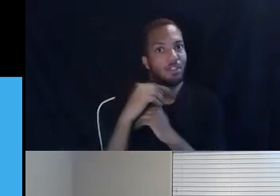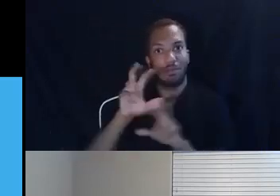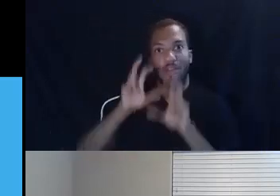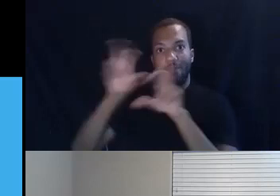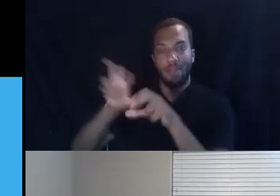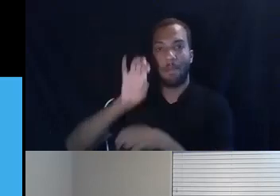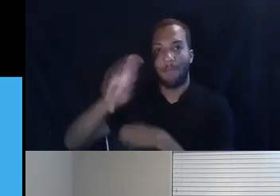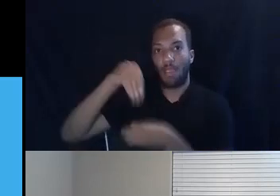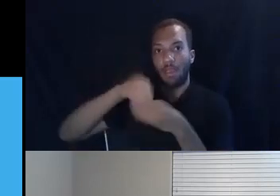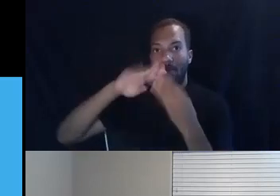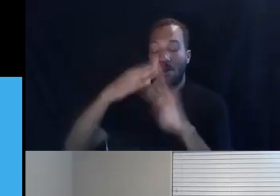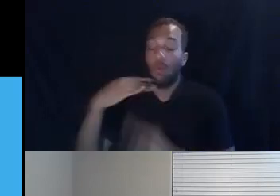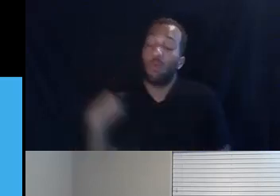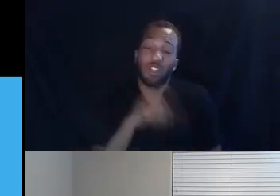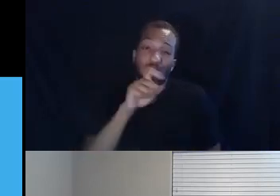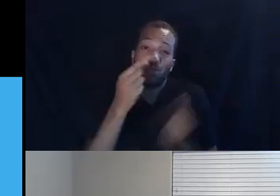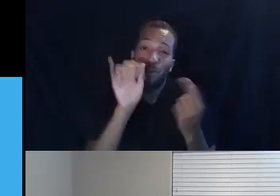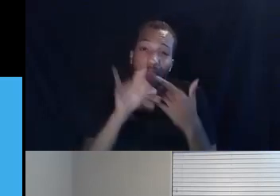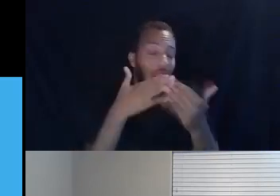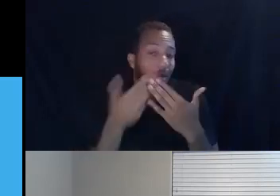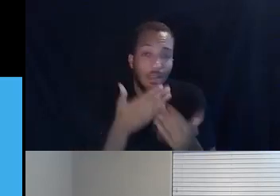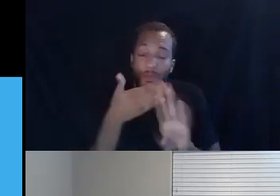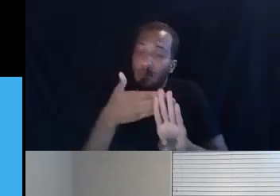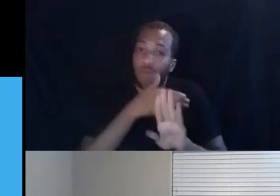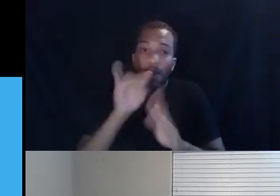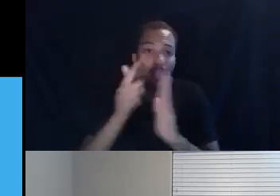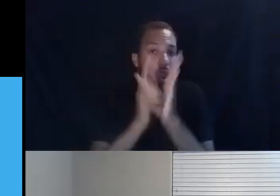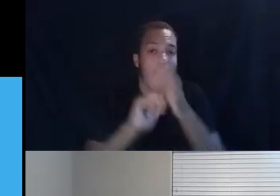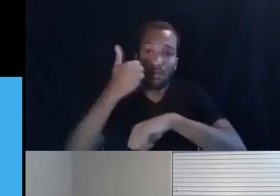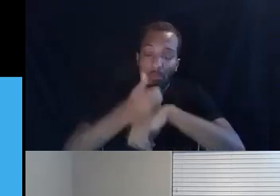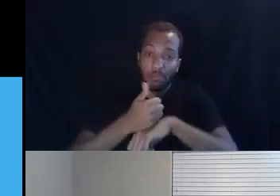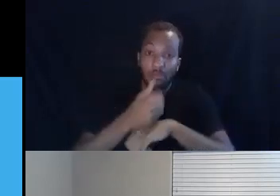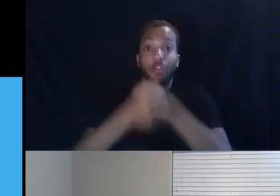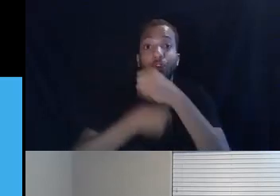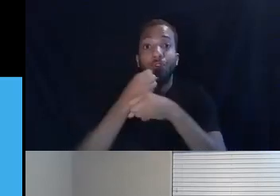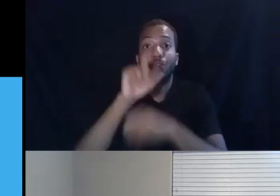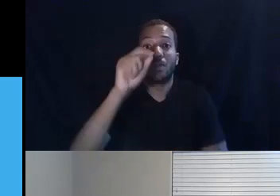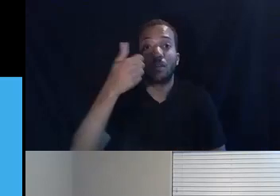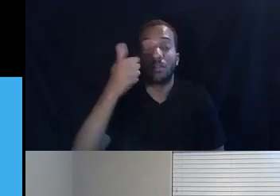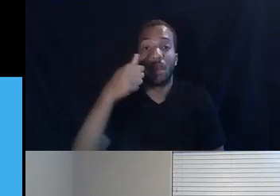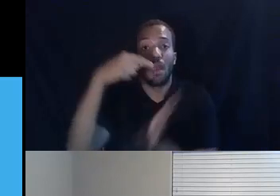and have been doing this pre ACA. In 2010, the Affordable Care Act required hospitals